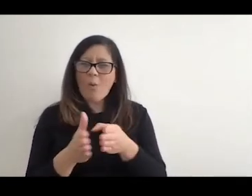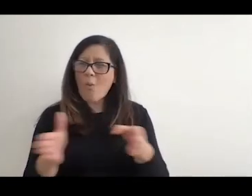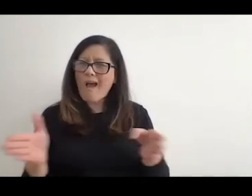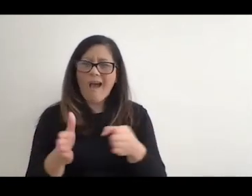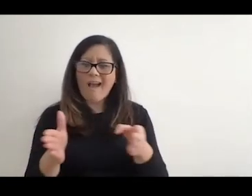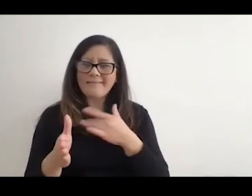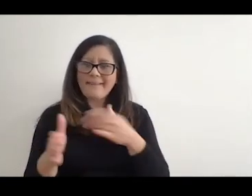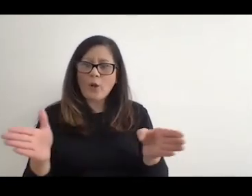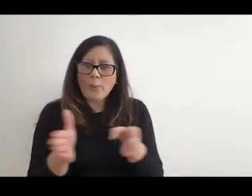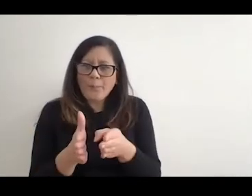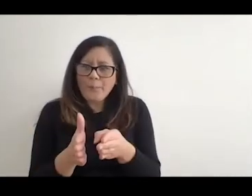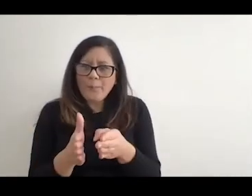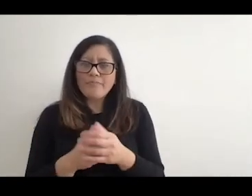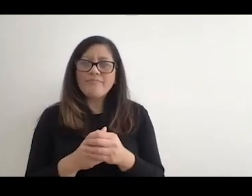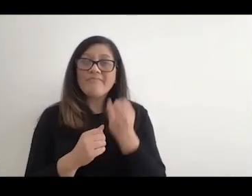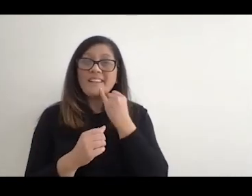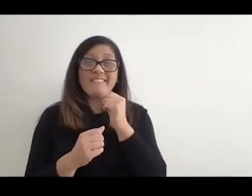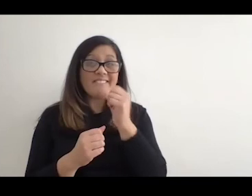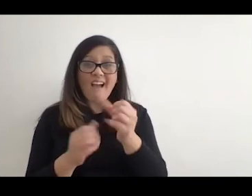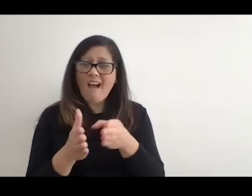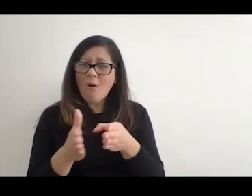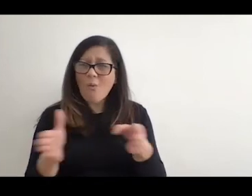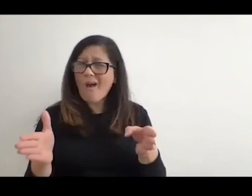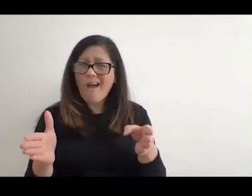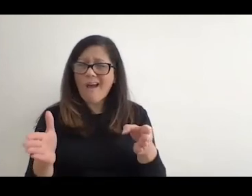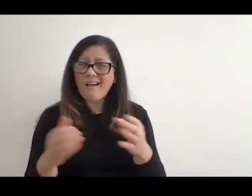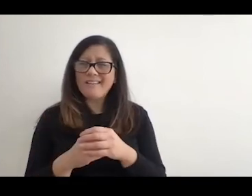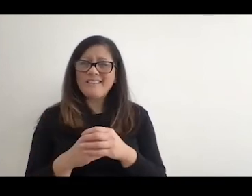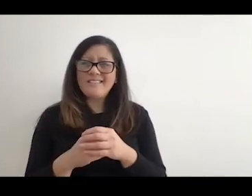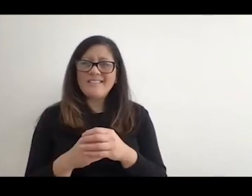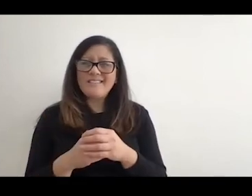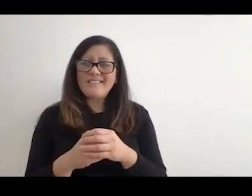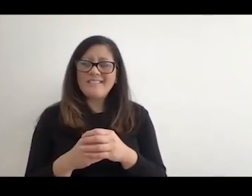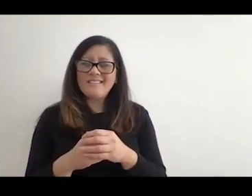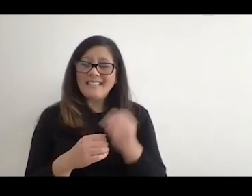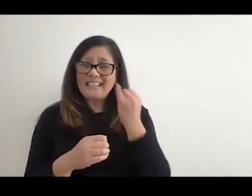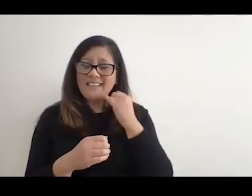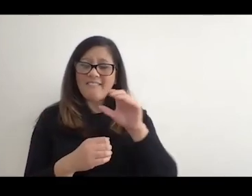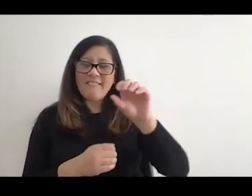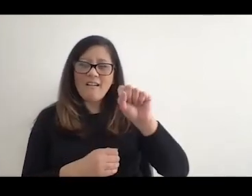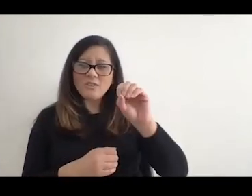And if they're not wide and you cannot remove the sole.